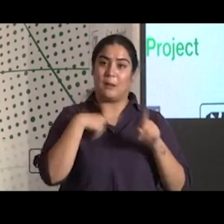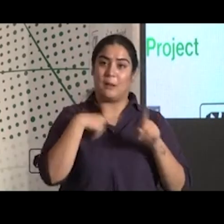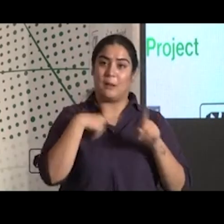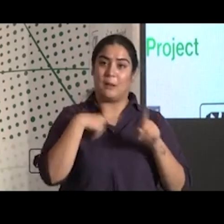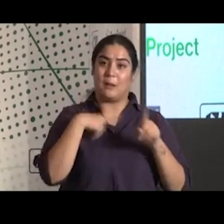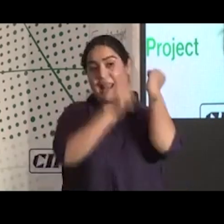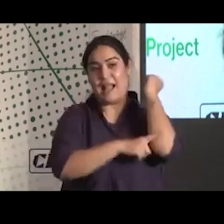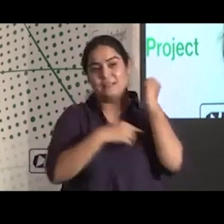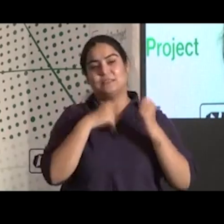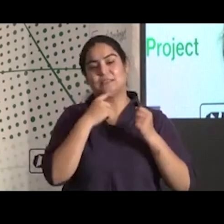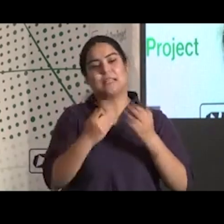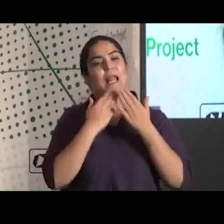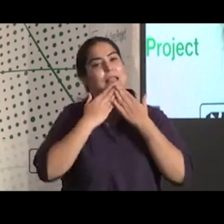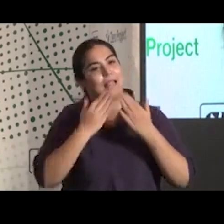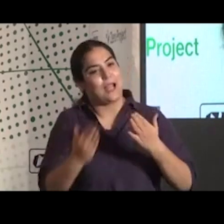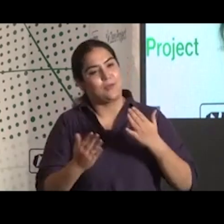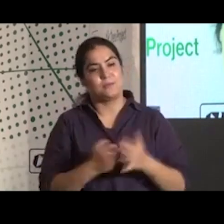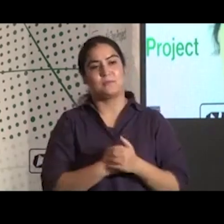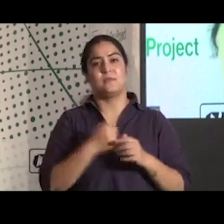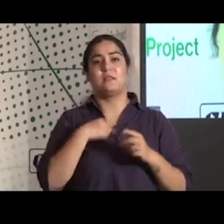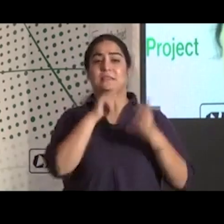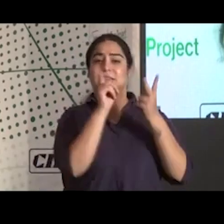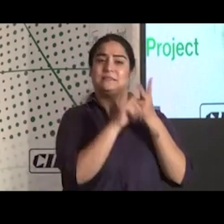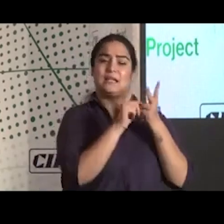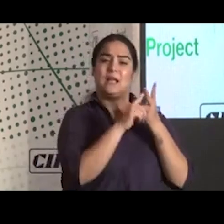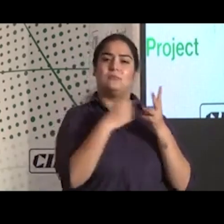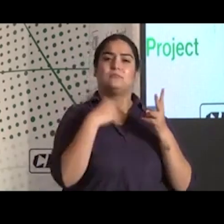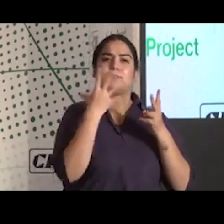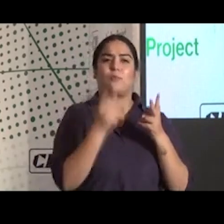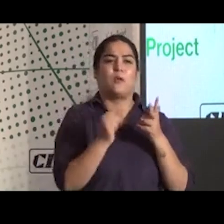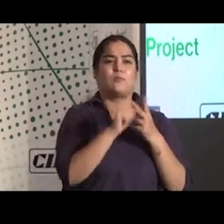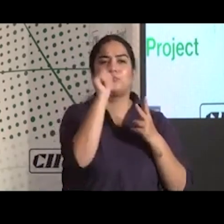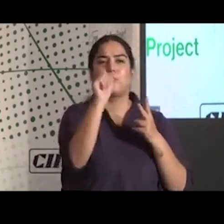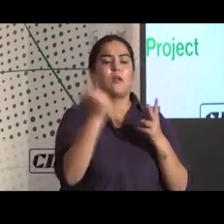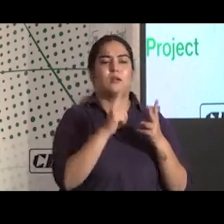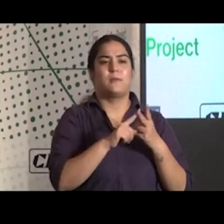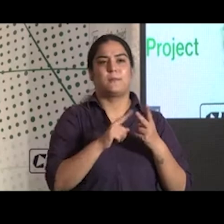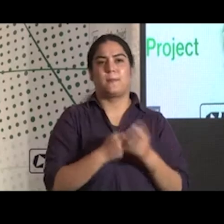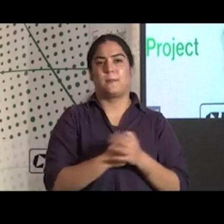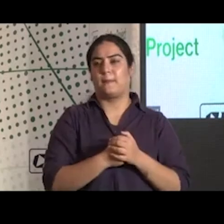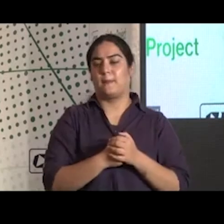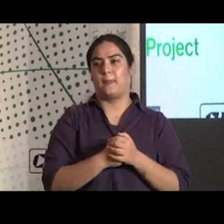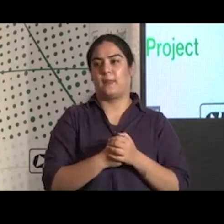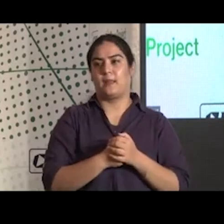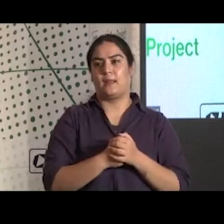Thank so much. The second thing in my bucket list, I think, was, you know, I was looking for a lot of knowledge